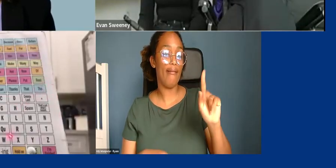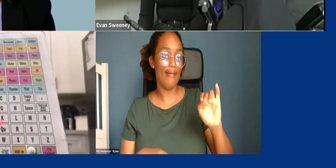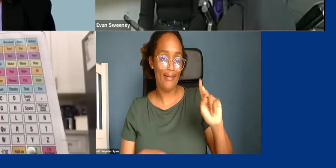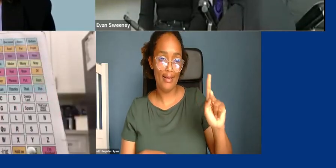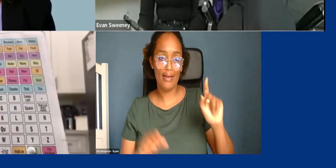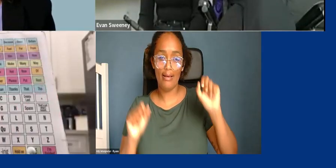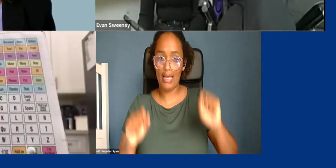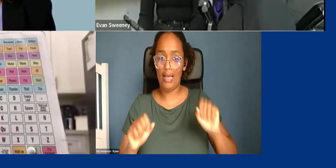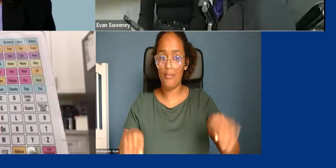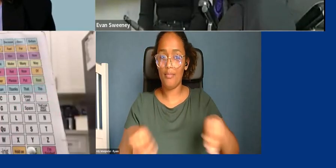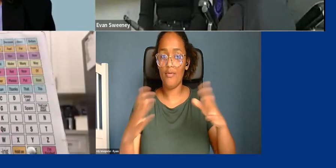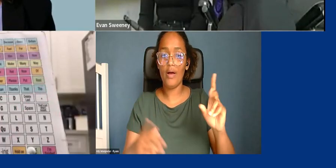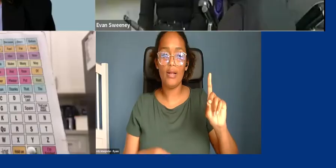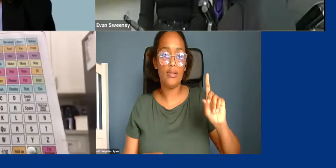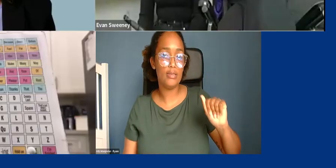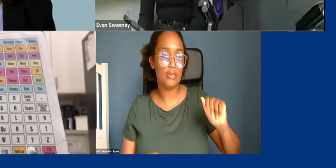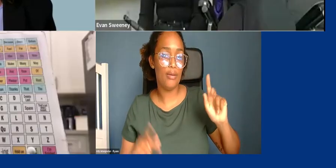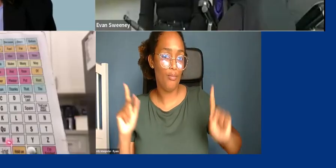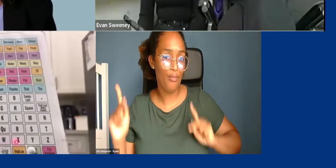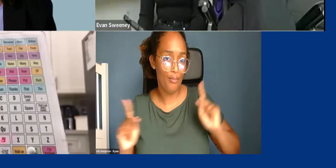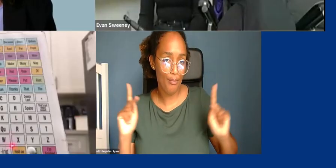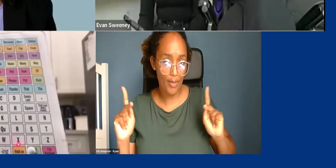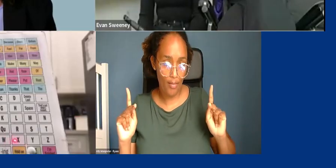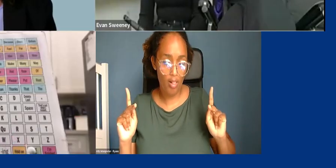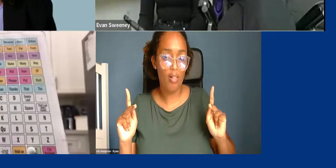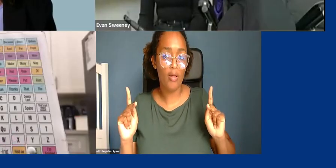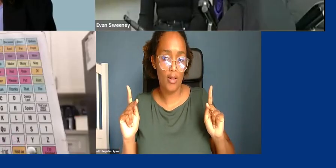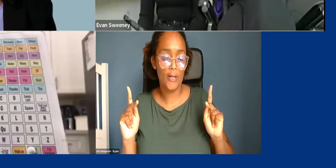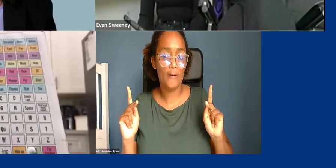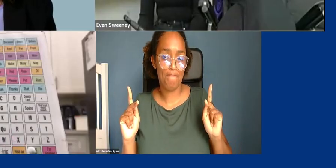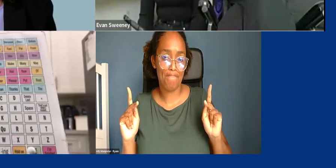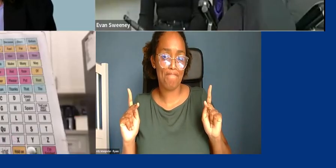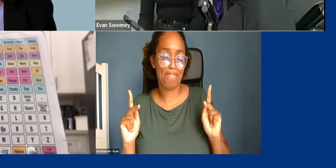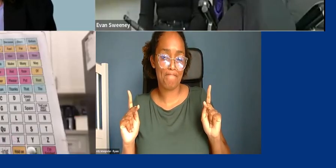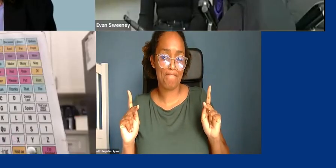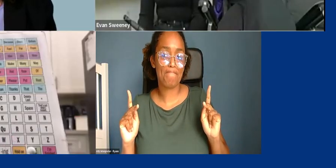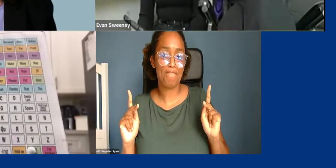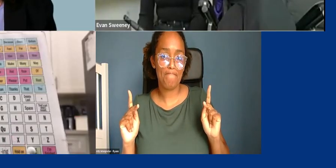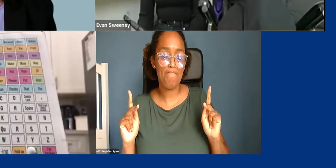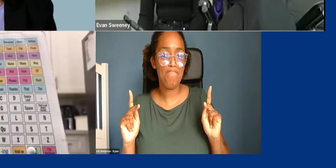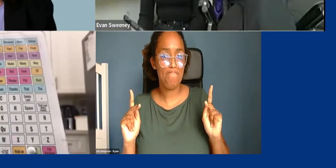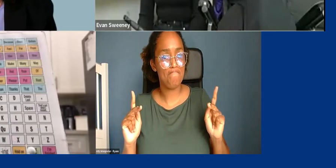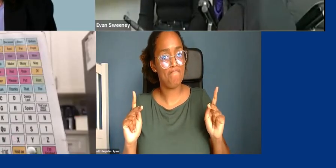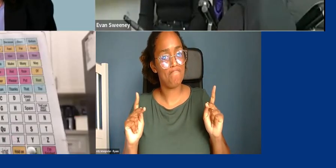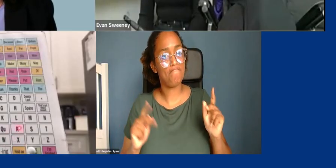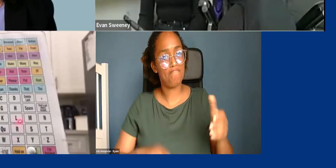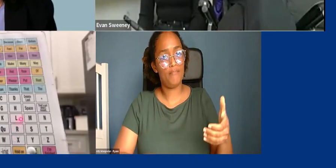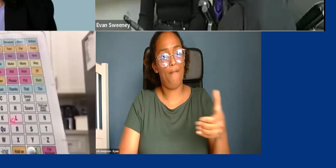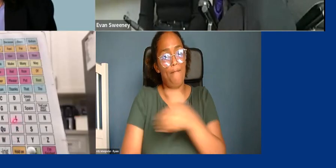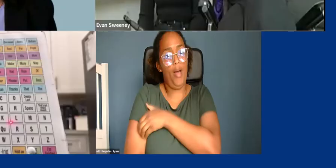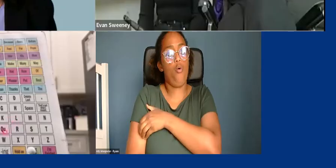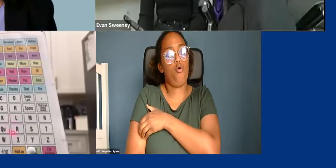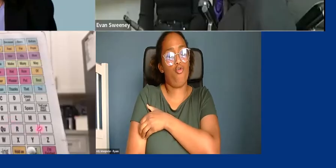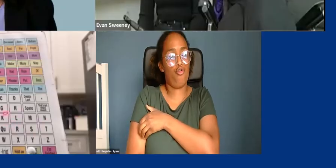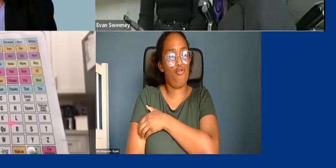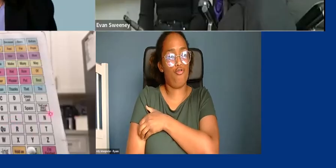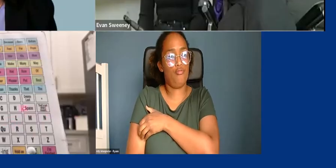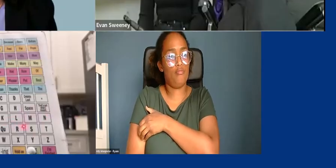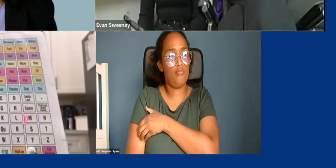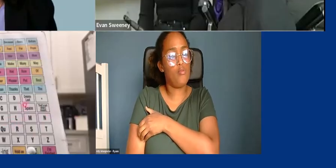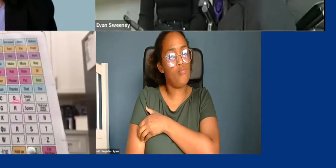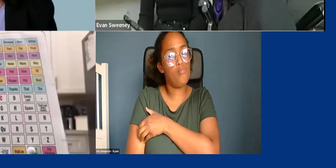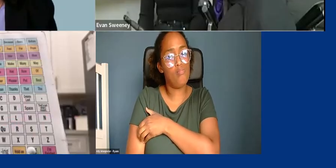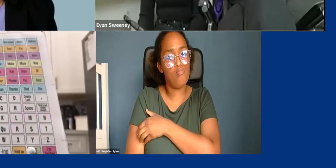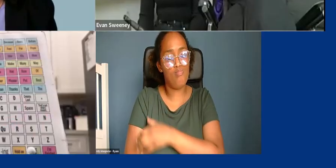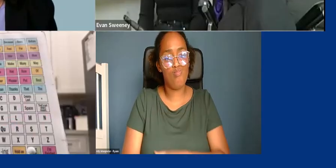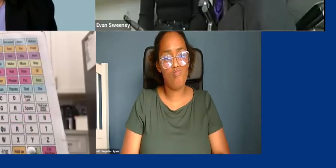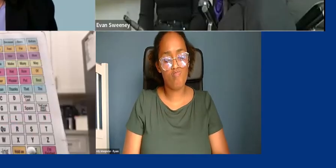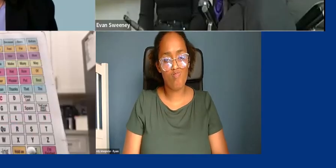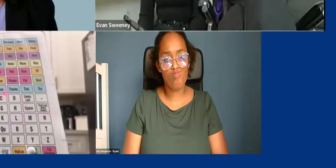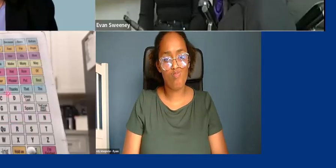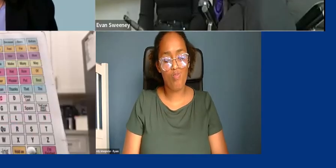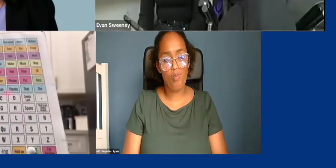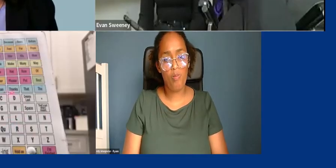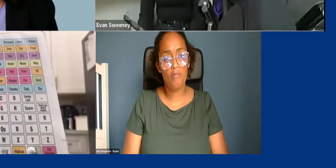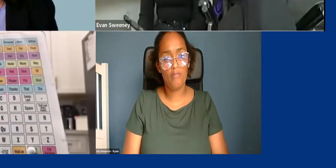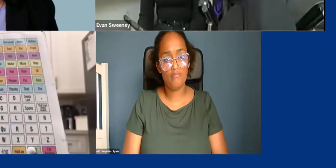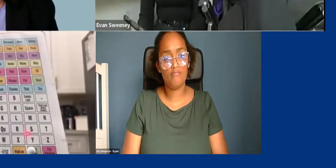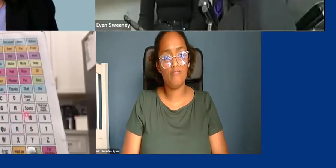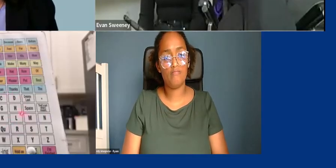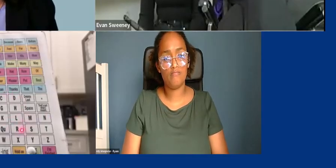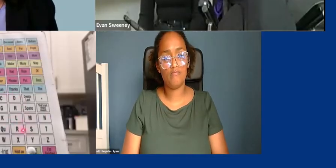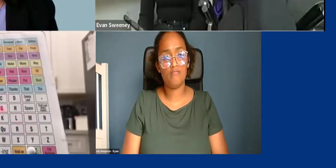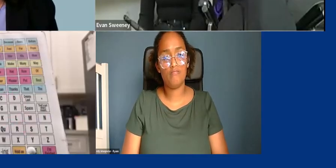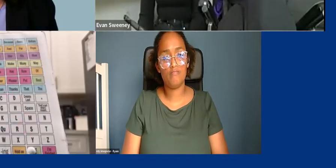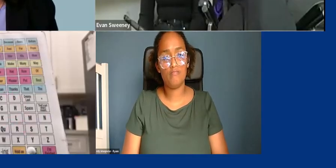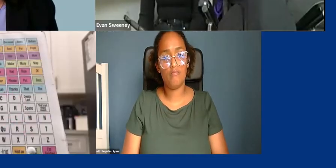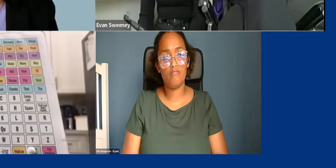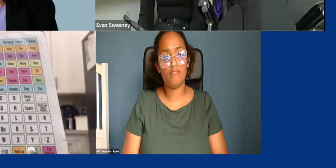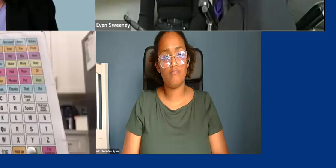P-O power, they, L-A -C, hey, the power they